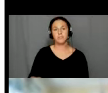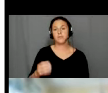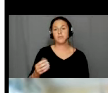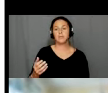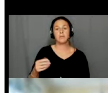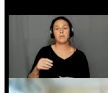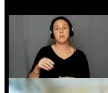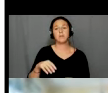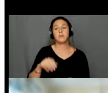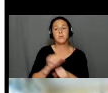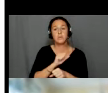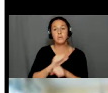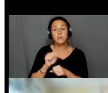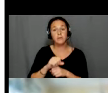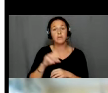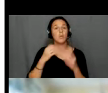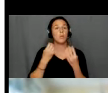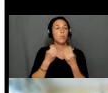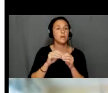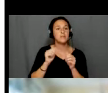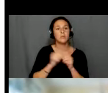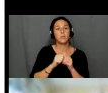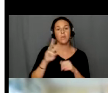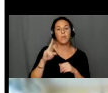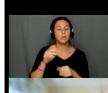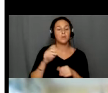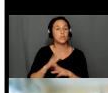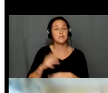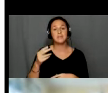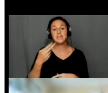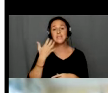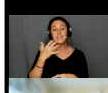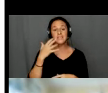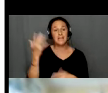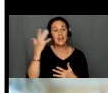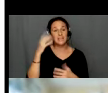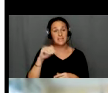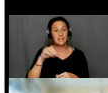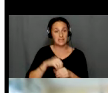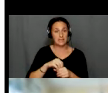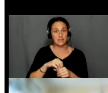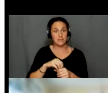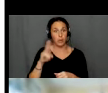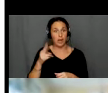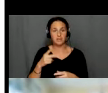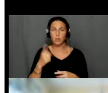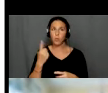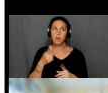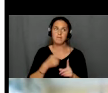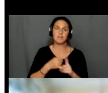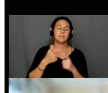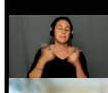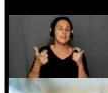directly with warehouse workers. heat illness in warehouses was one of the biggest issues that has come up consistently